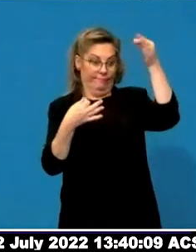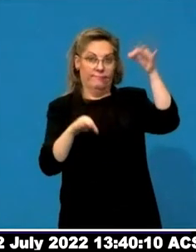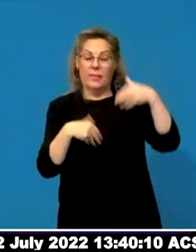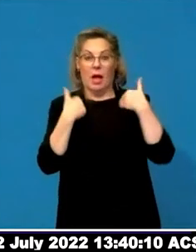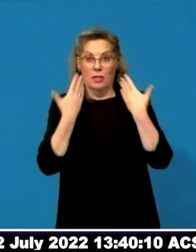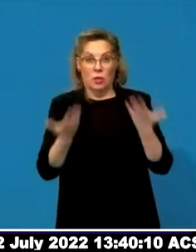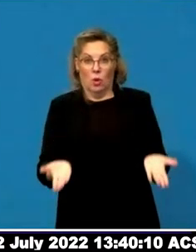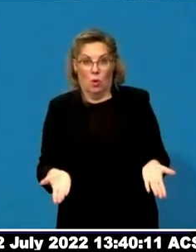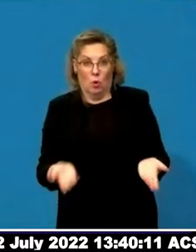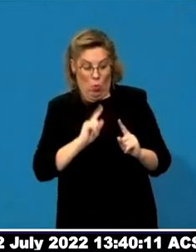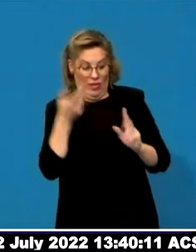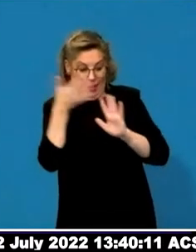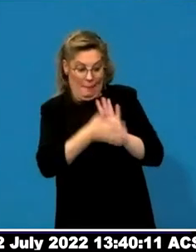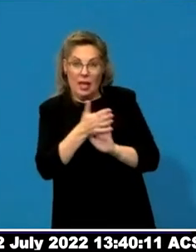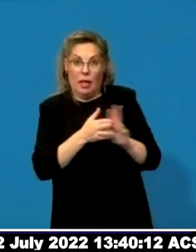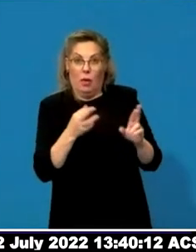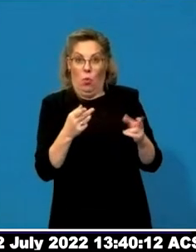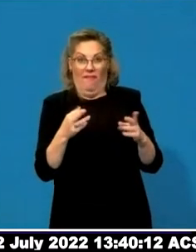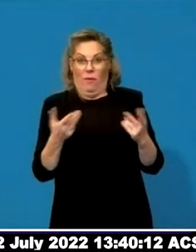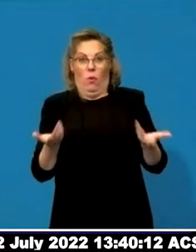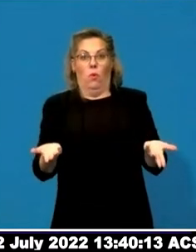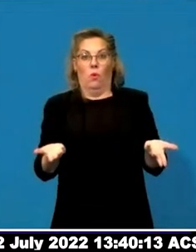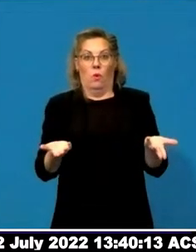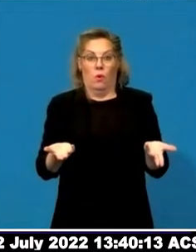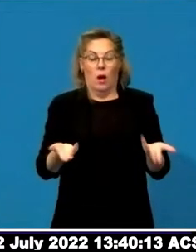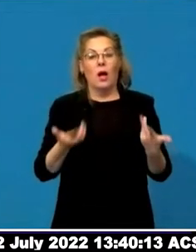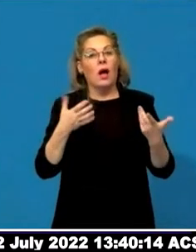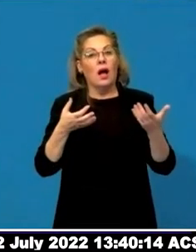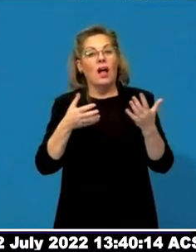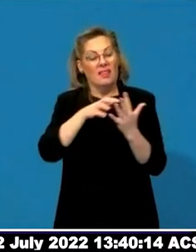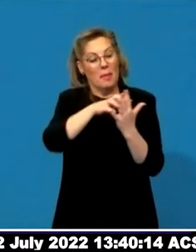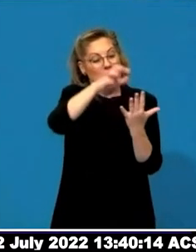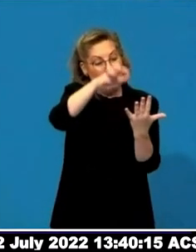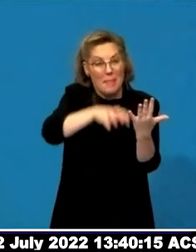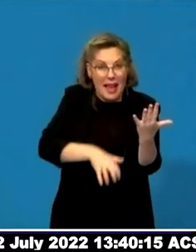on a day-to-day basis. Plans are largely inaccessible and incomprehensible